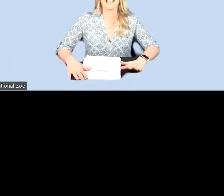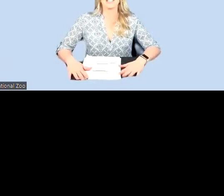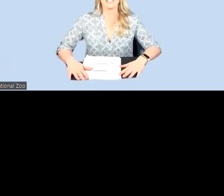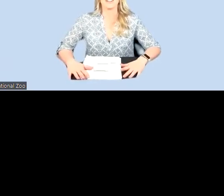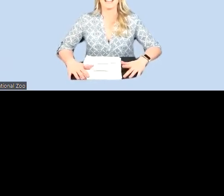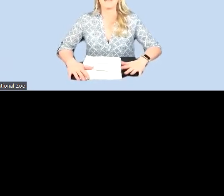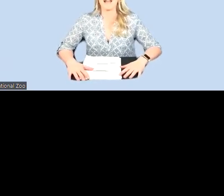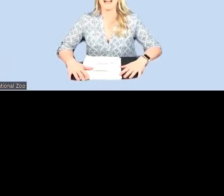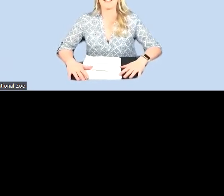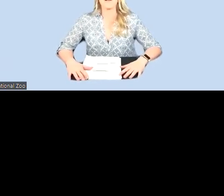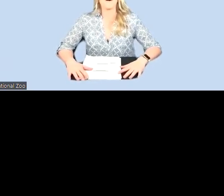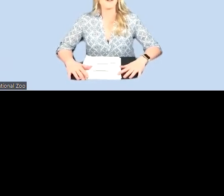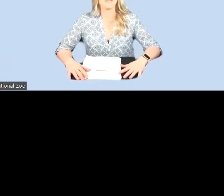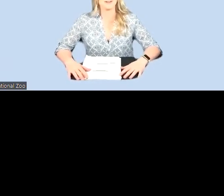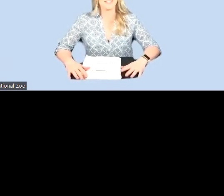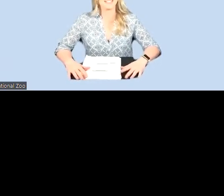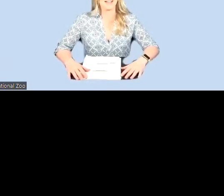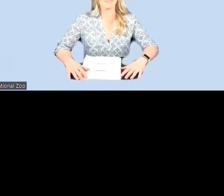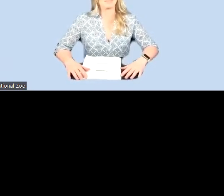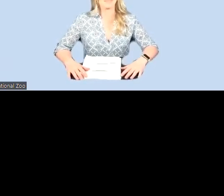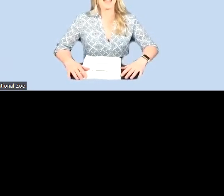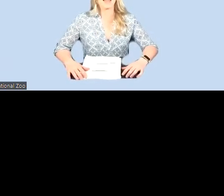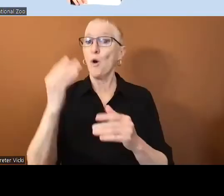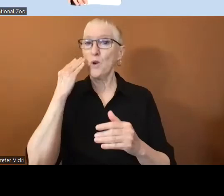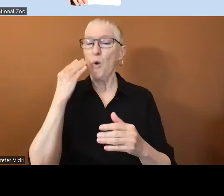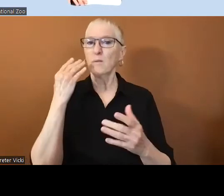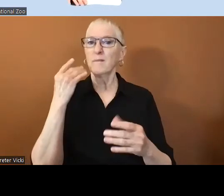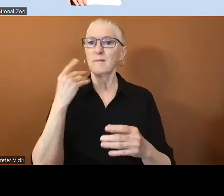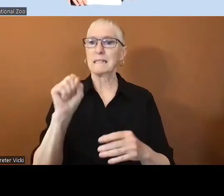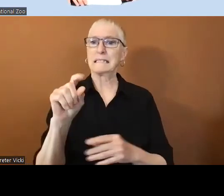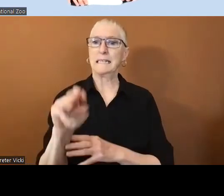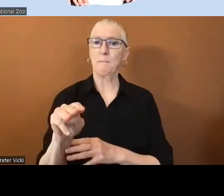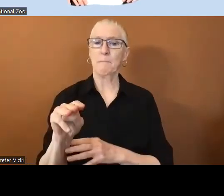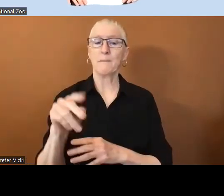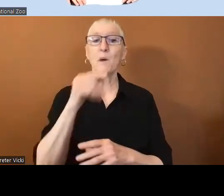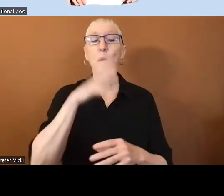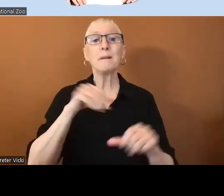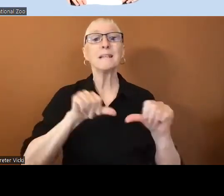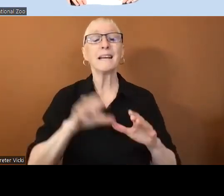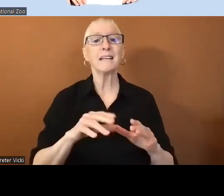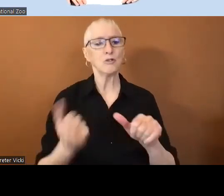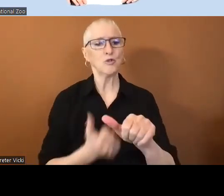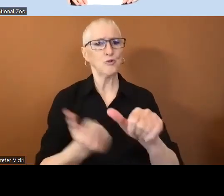engineering, and math - also known as STEM. These women scientists track animals across the land,